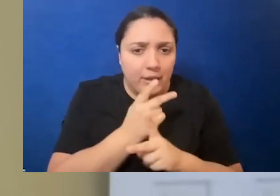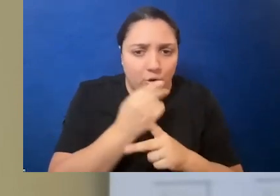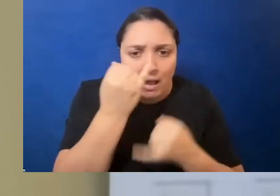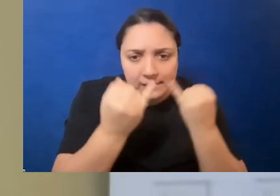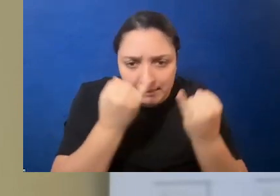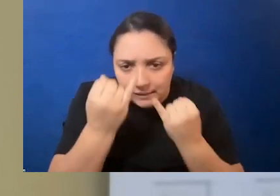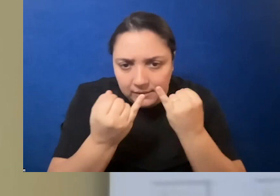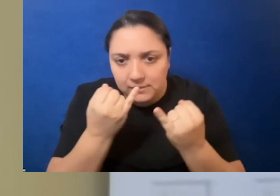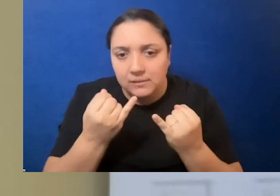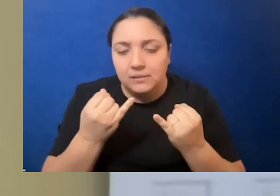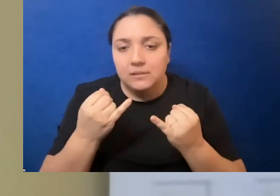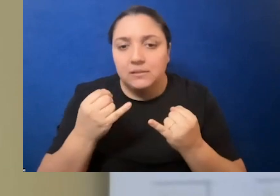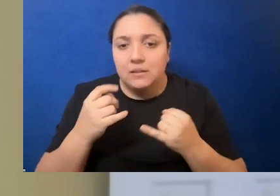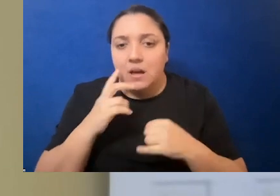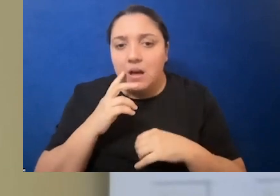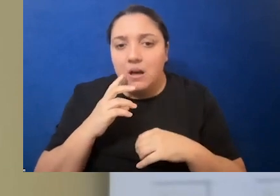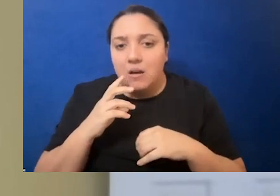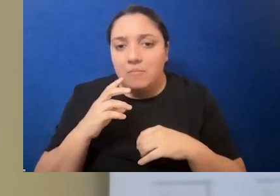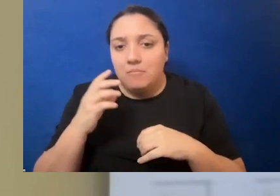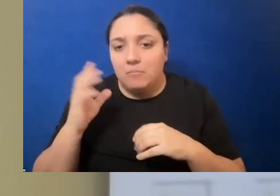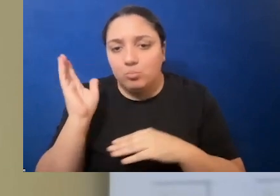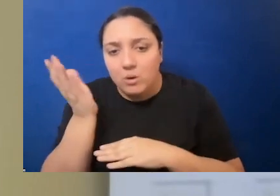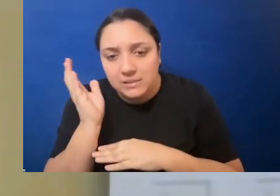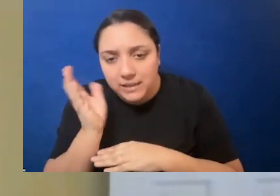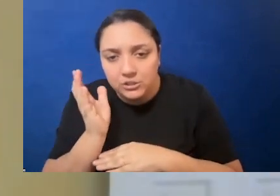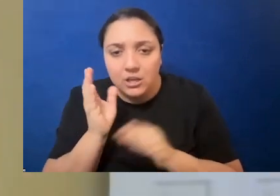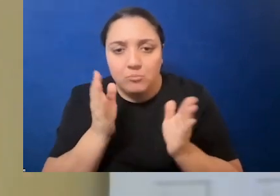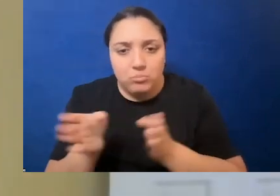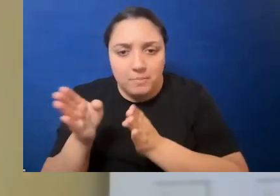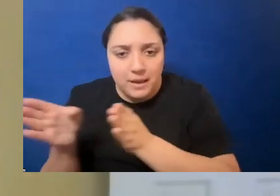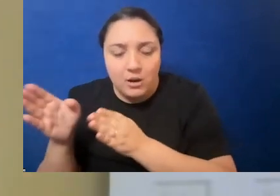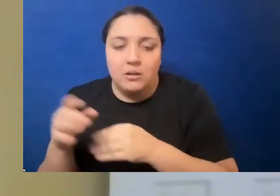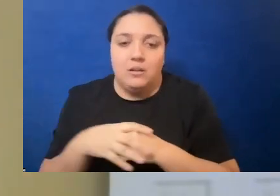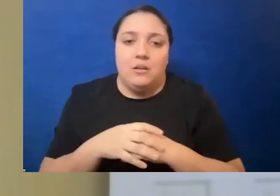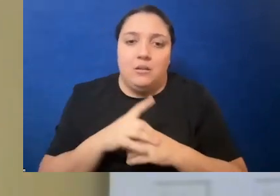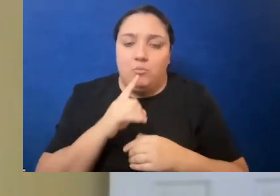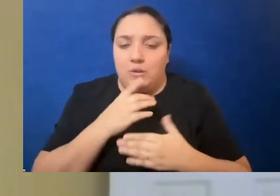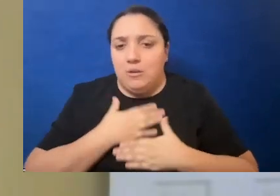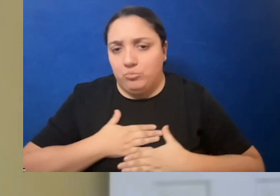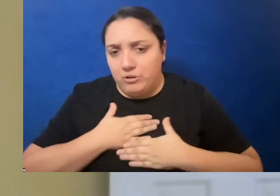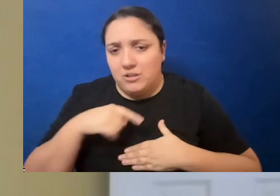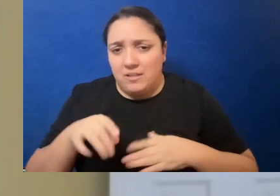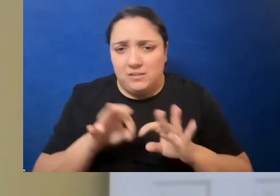EFFECTS ON STUDENTS AND FAMILIES AND SCHOOLS. SO THANKS MUCH FOR YOUR TIME AND